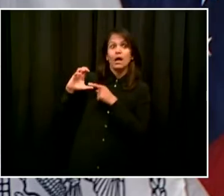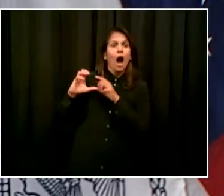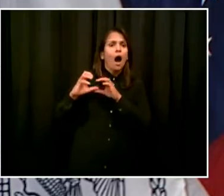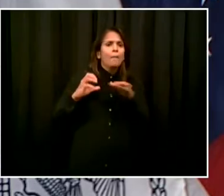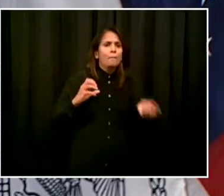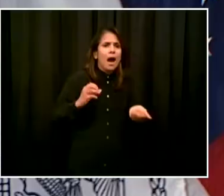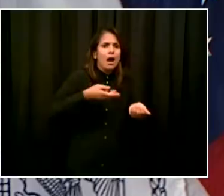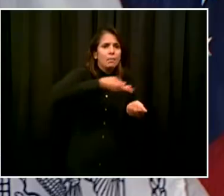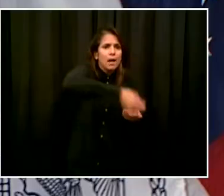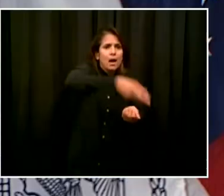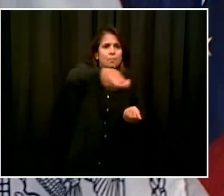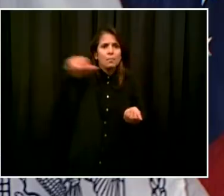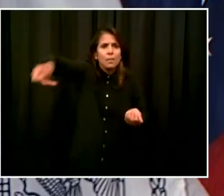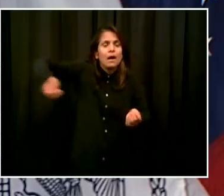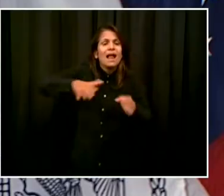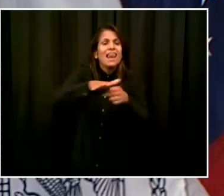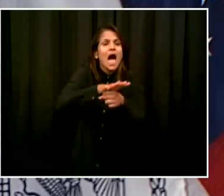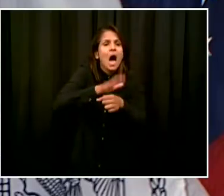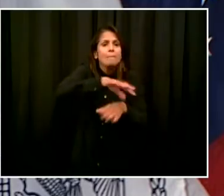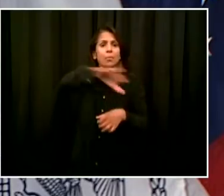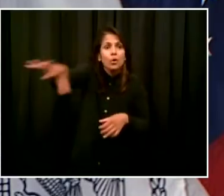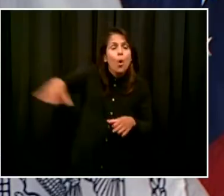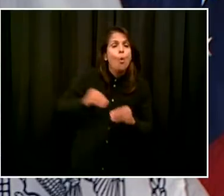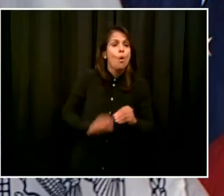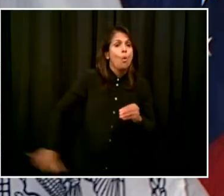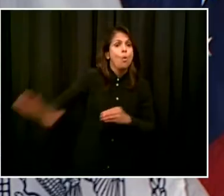BUT WHERE WE PUT OUR DOLLARS IS, IS INTO AFFORDABLE